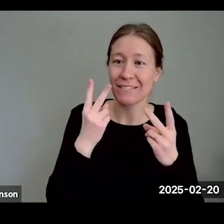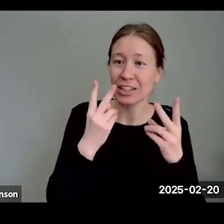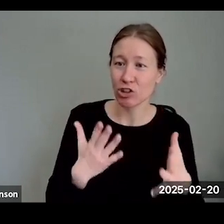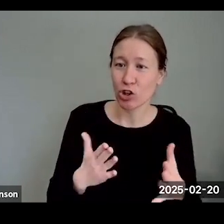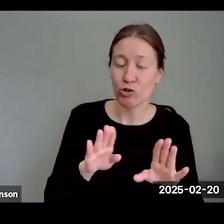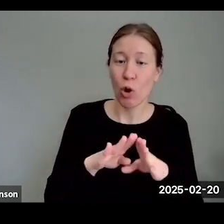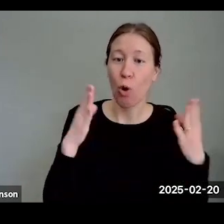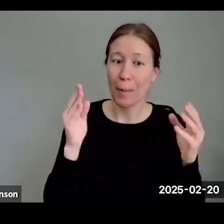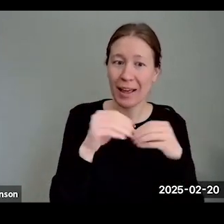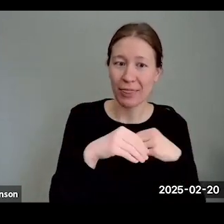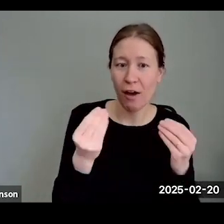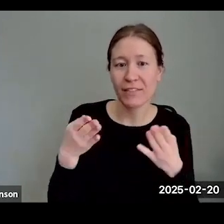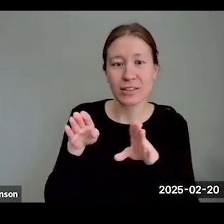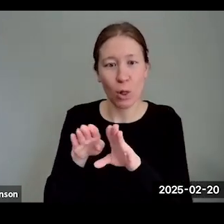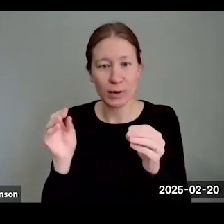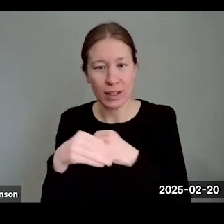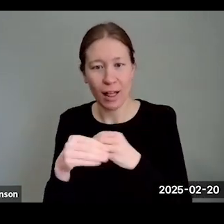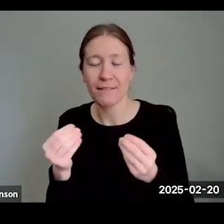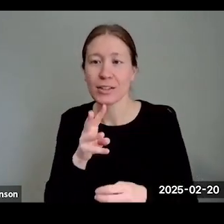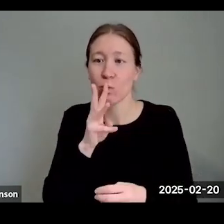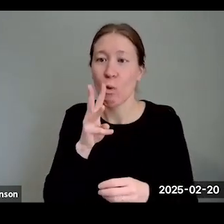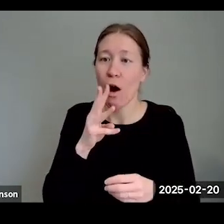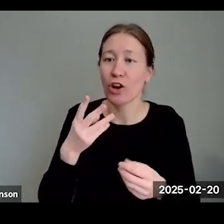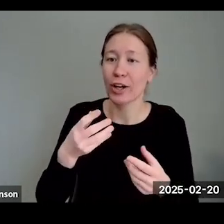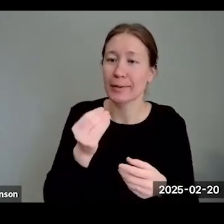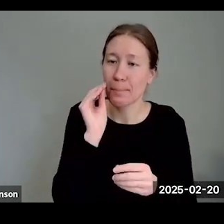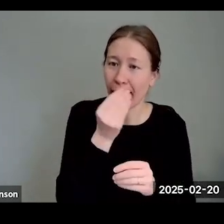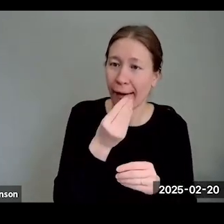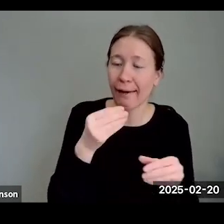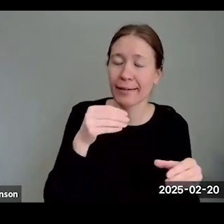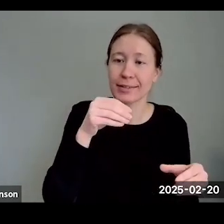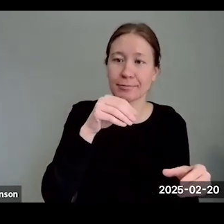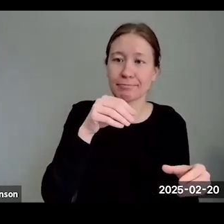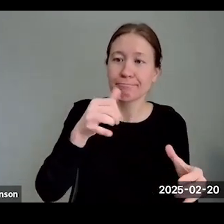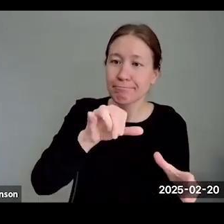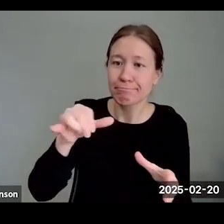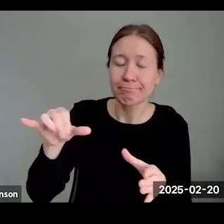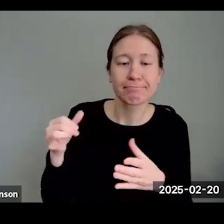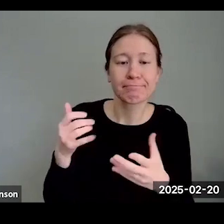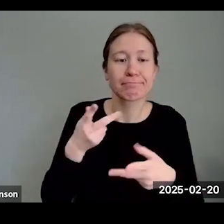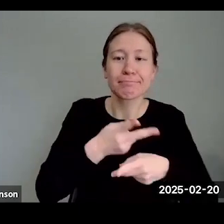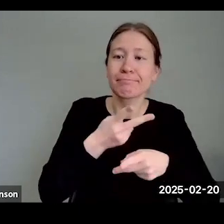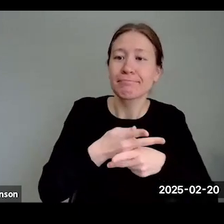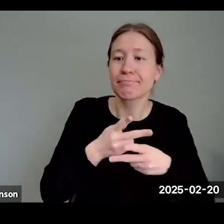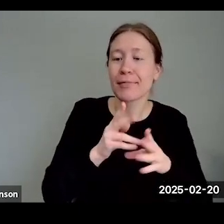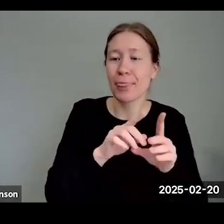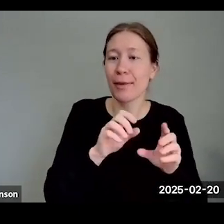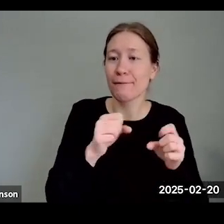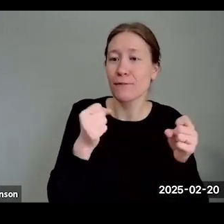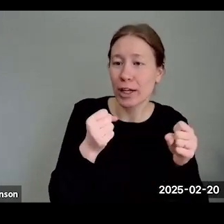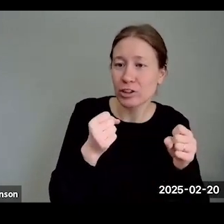watering plants in the office, maintaining and cleaning the fridge, doing office supply inventory,